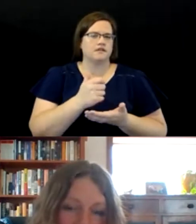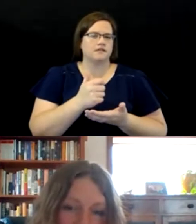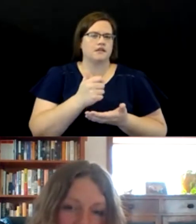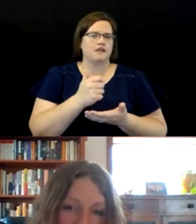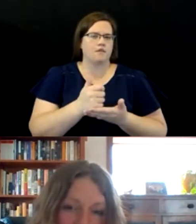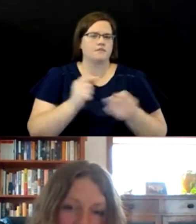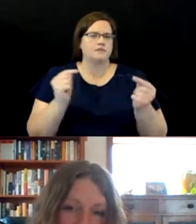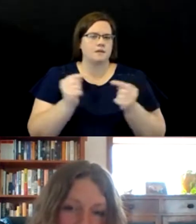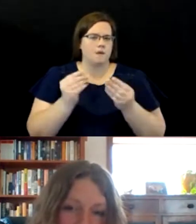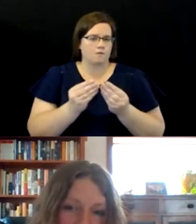Monica: